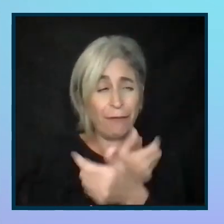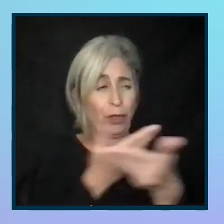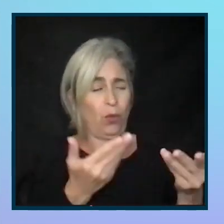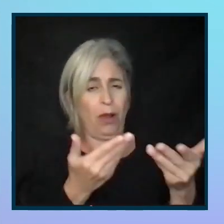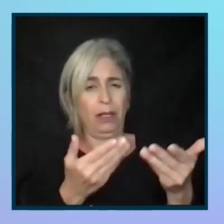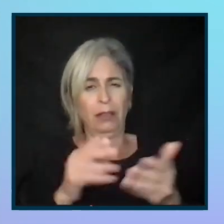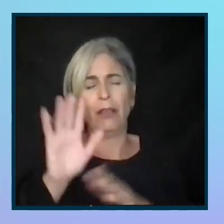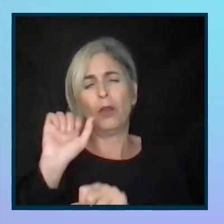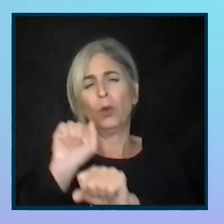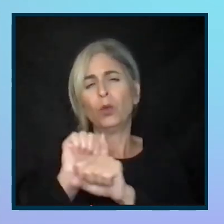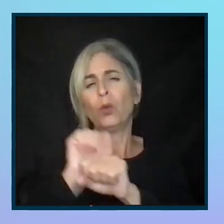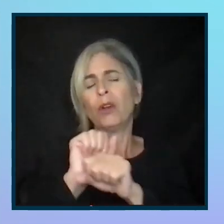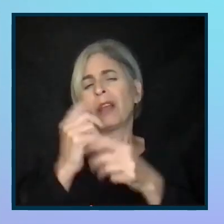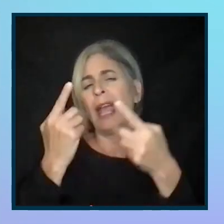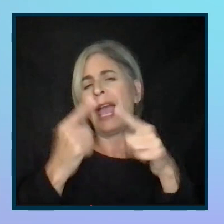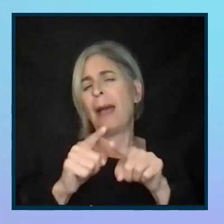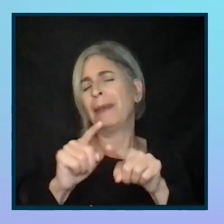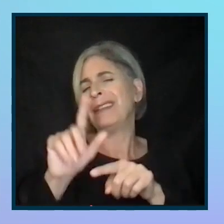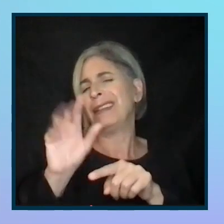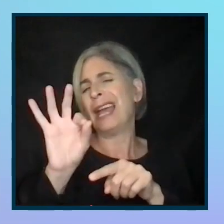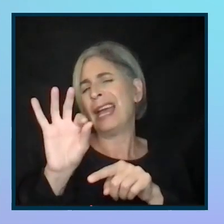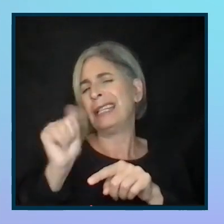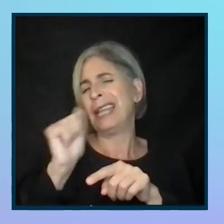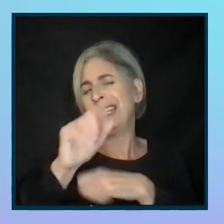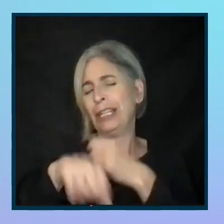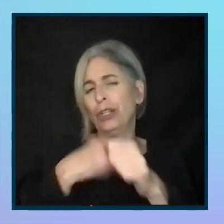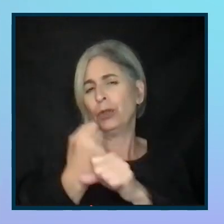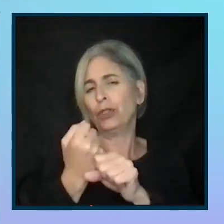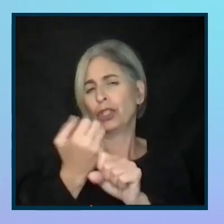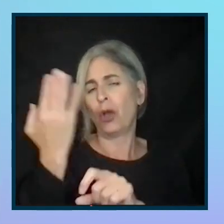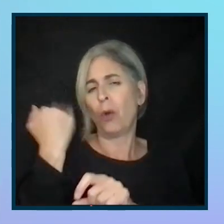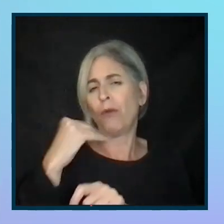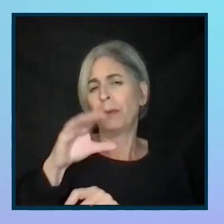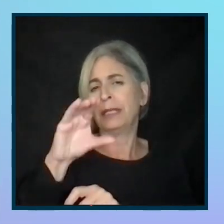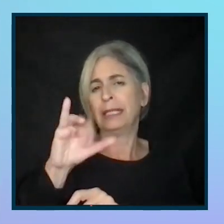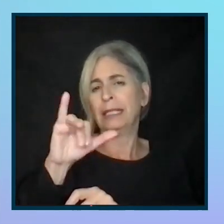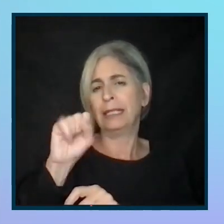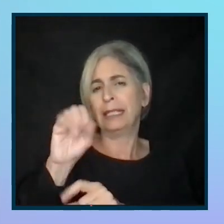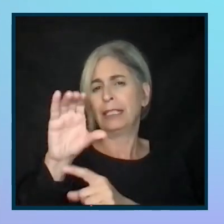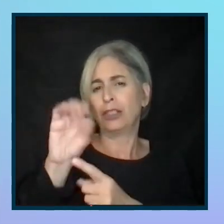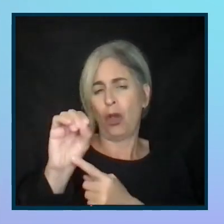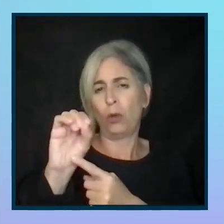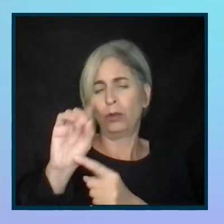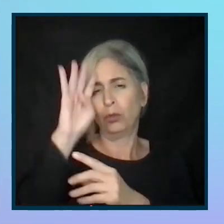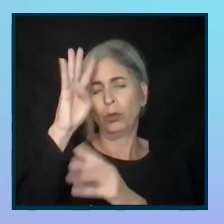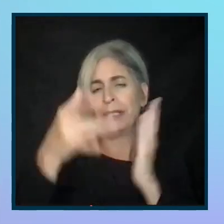maybe about nine, 10 years ago to try to see if they could create the technology for people to be hired